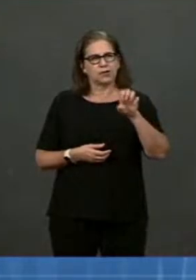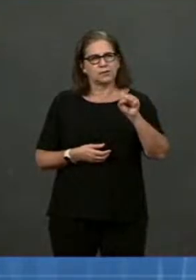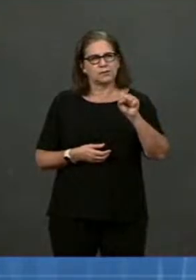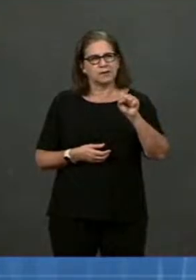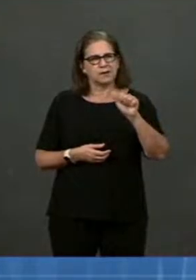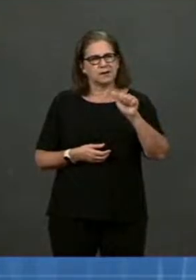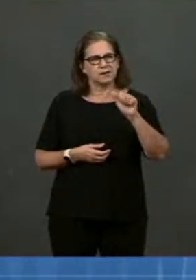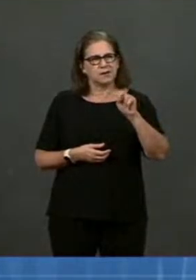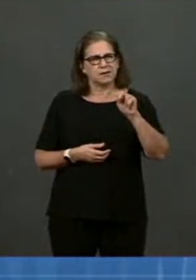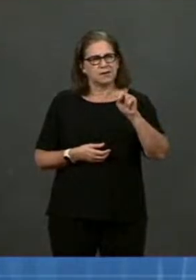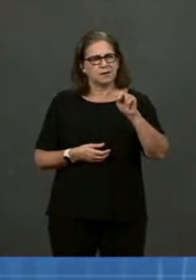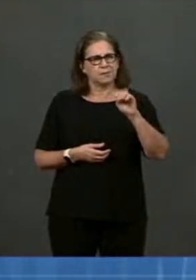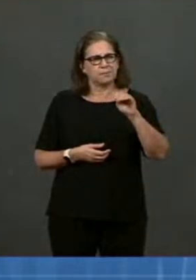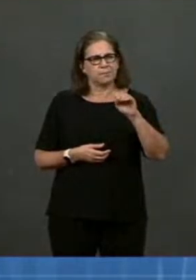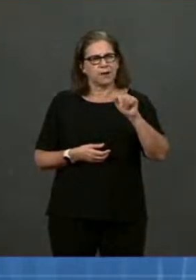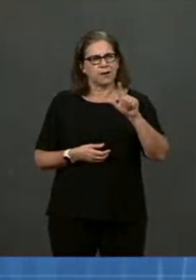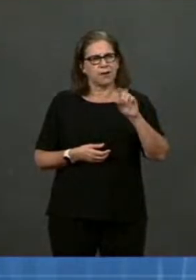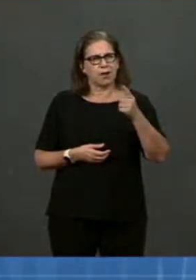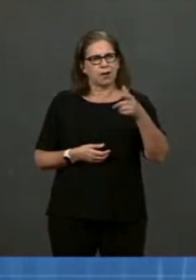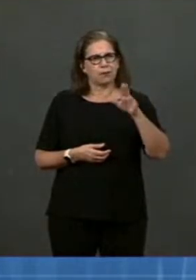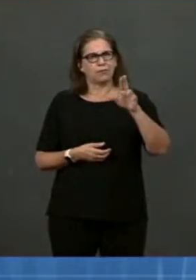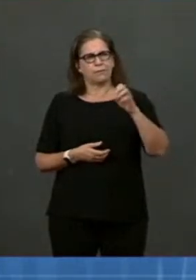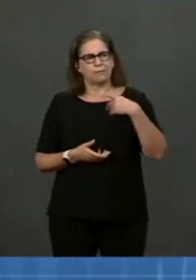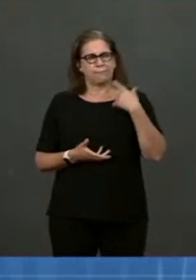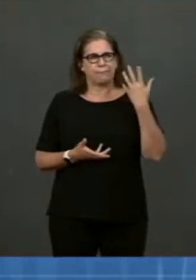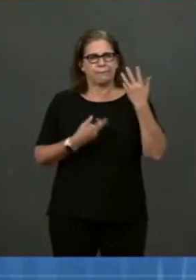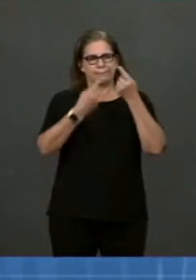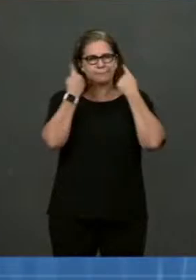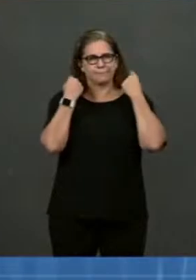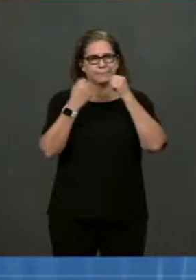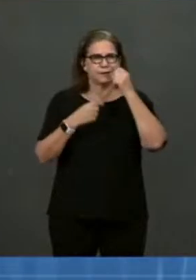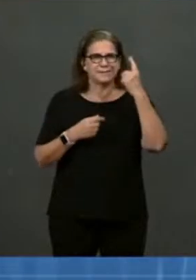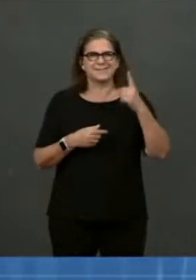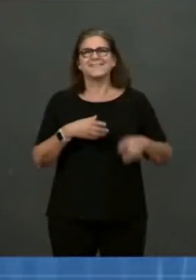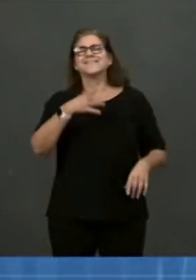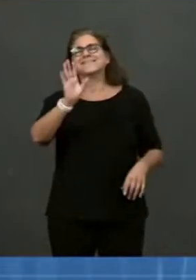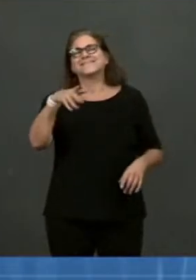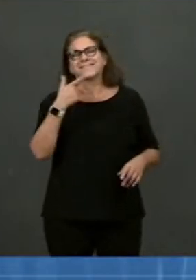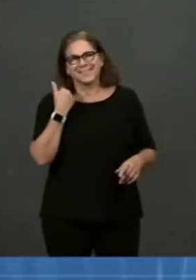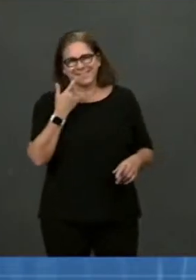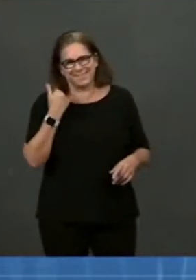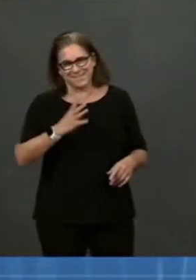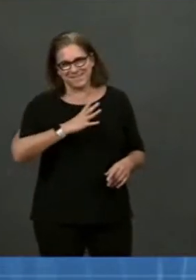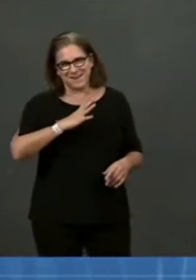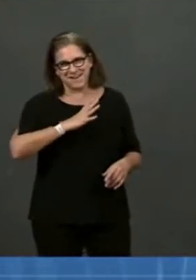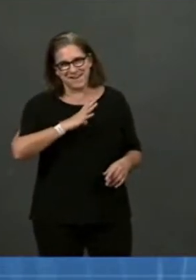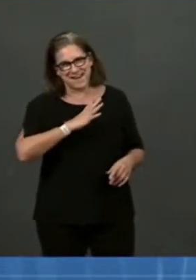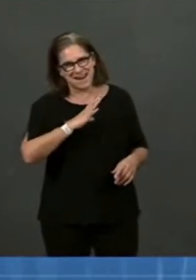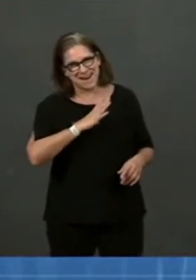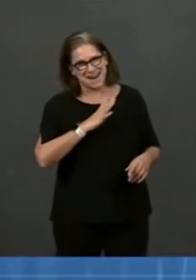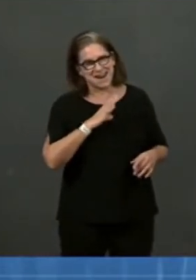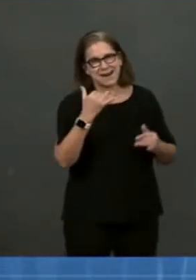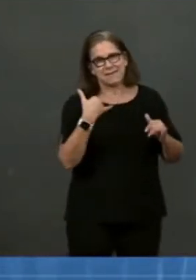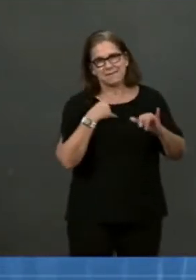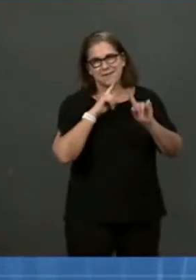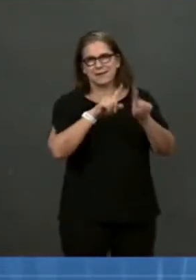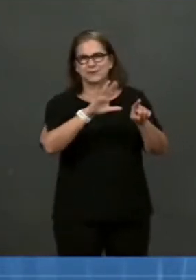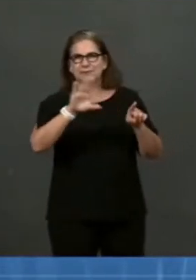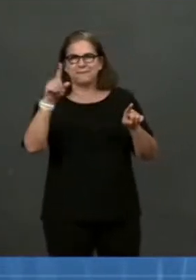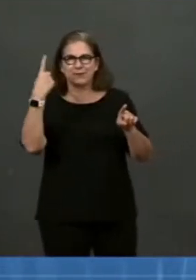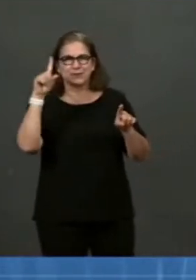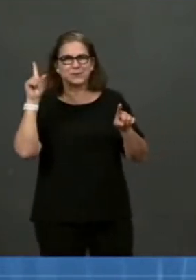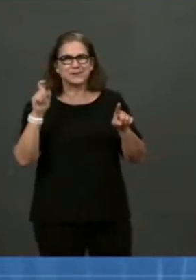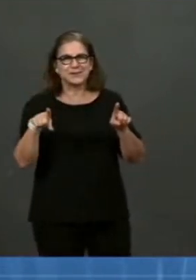WHY DON'T YOU TAKE THE FIRST